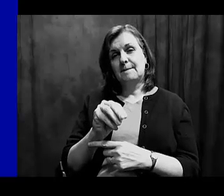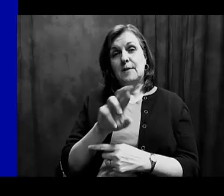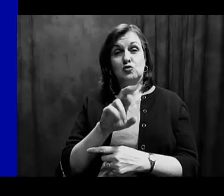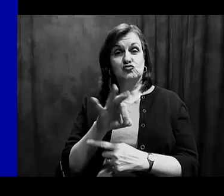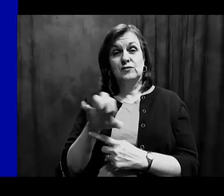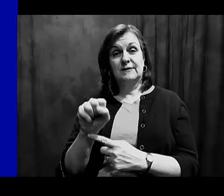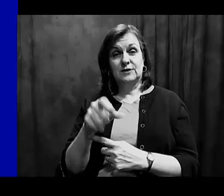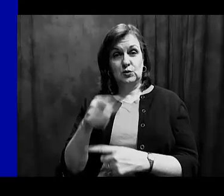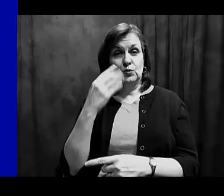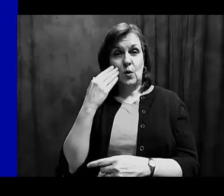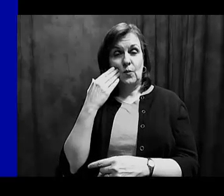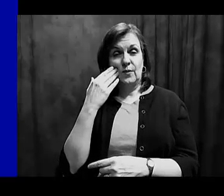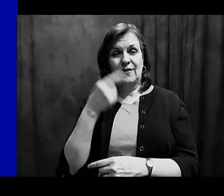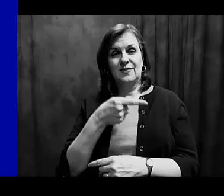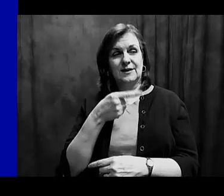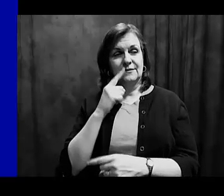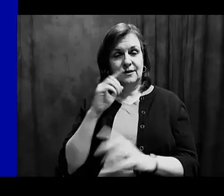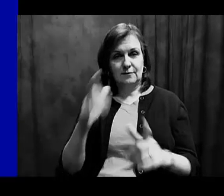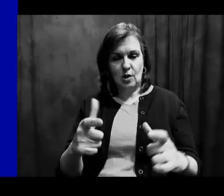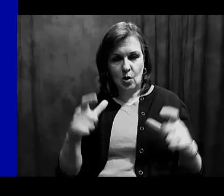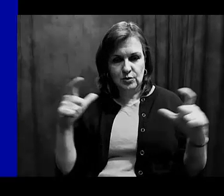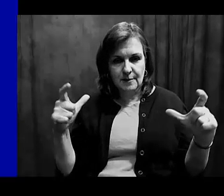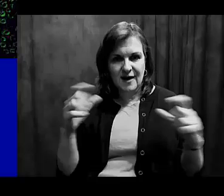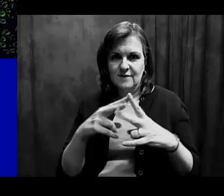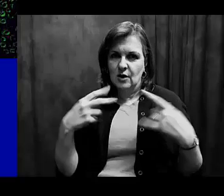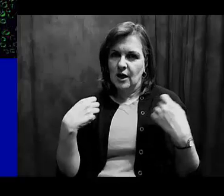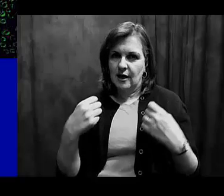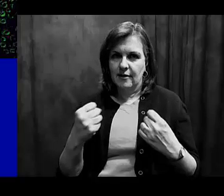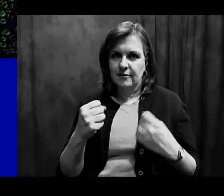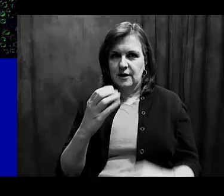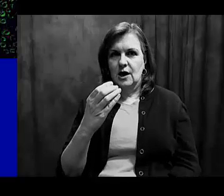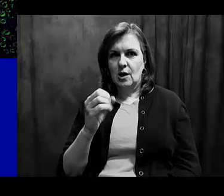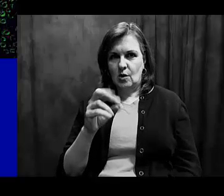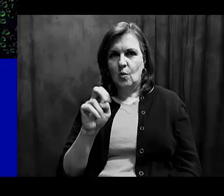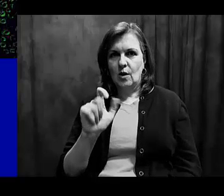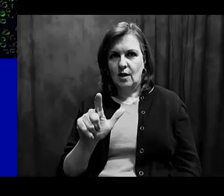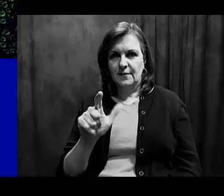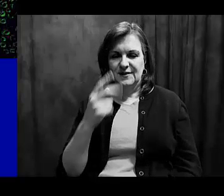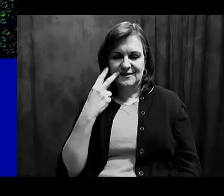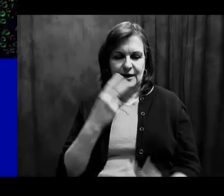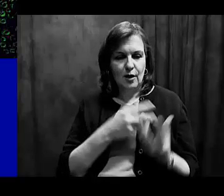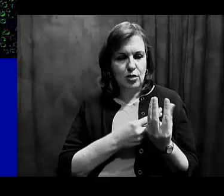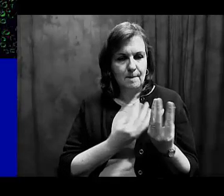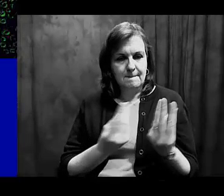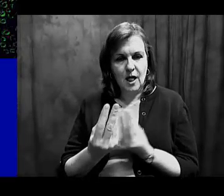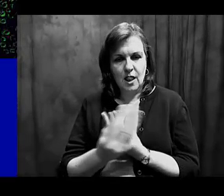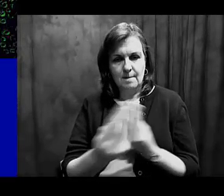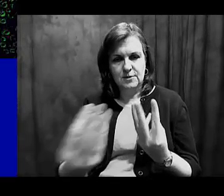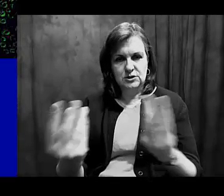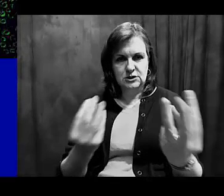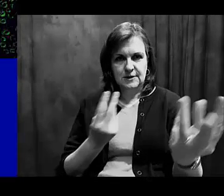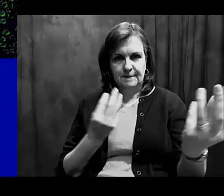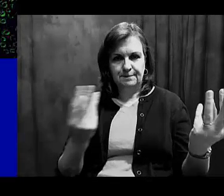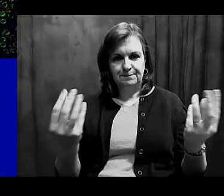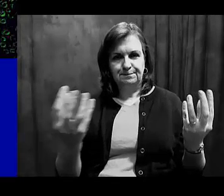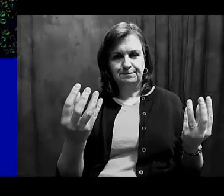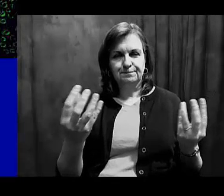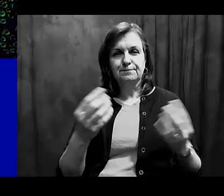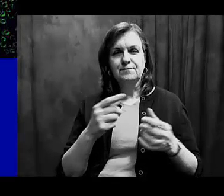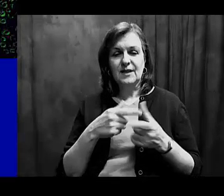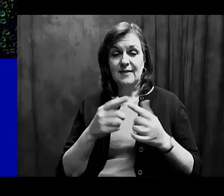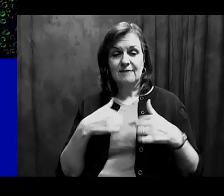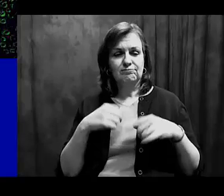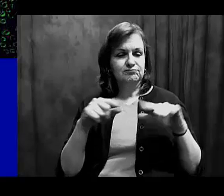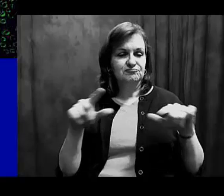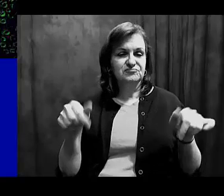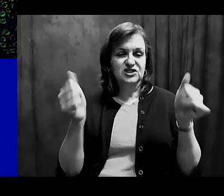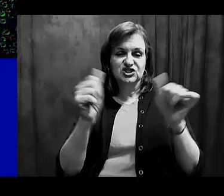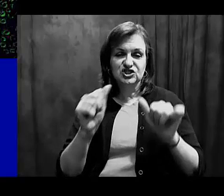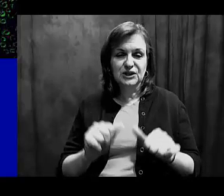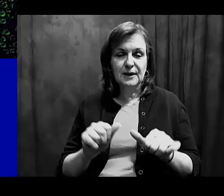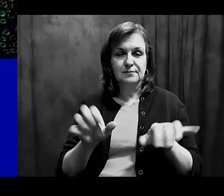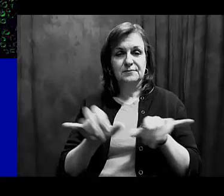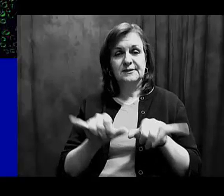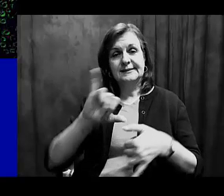those limestone and calcium based coral reefs that we know so this is a closeup of a very healthy coral - so you see the polyps